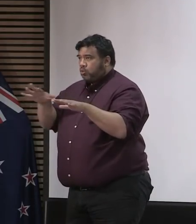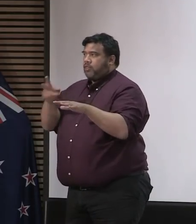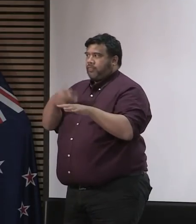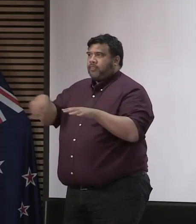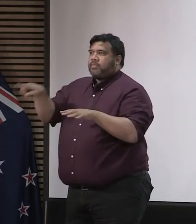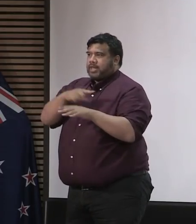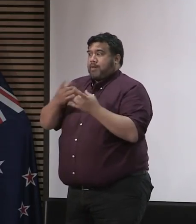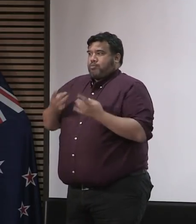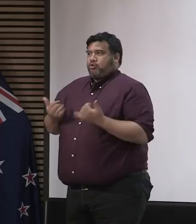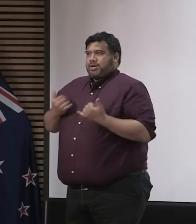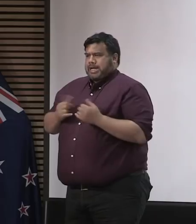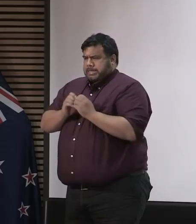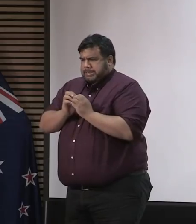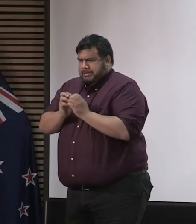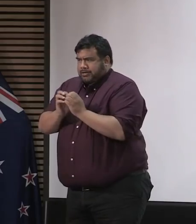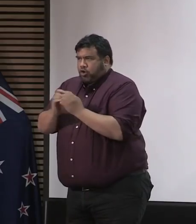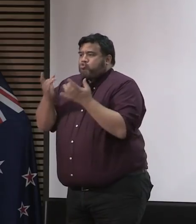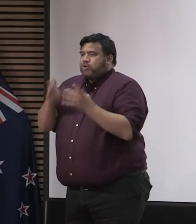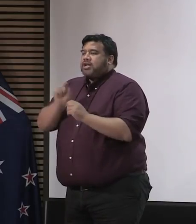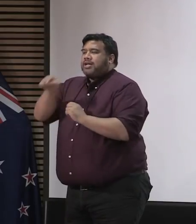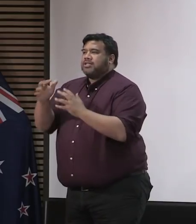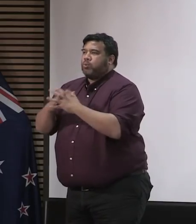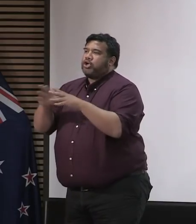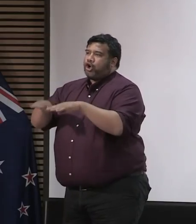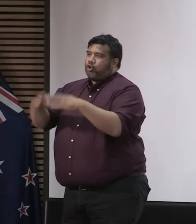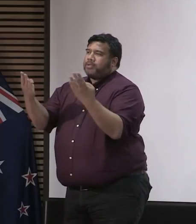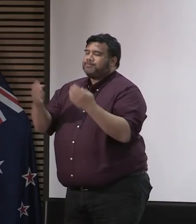Safety, of course, remains paramount and I know that is top of mind for employers and